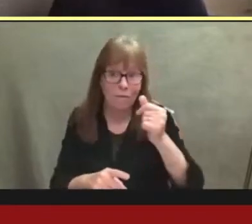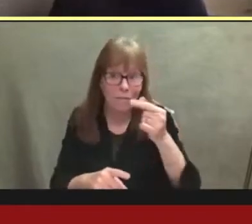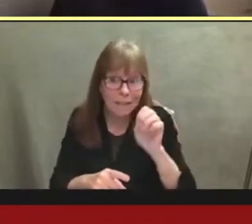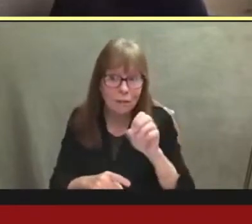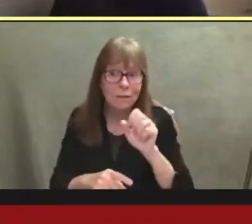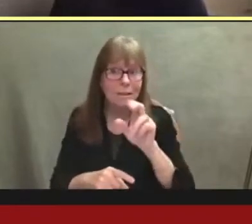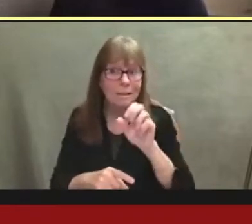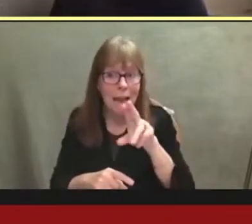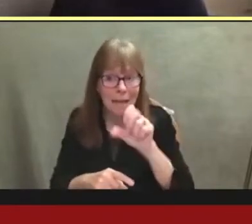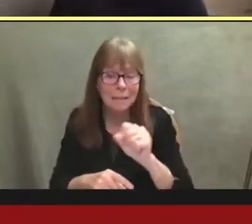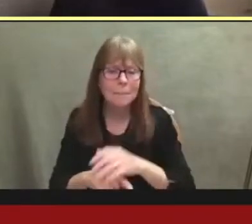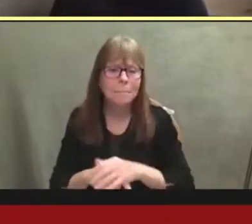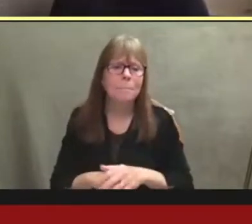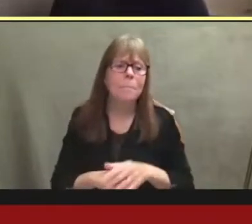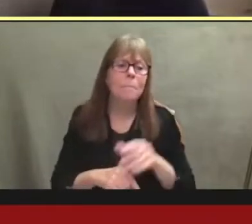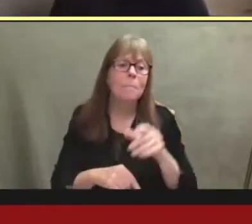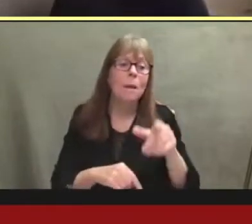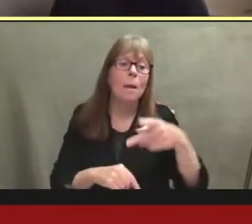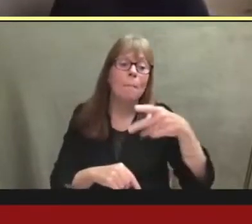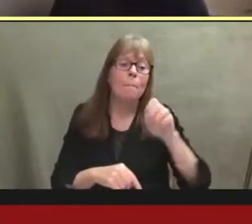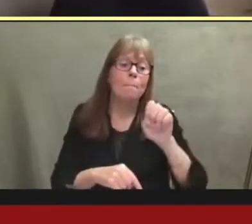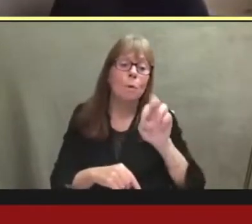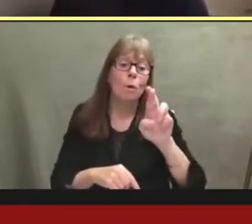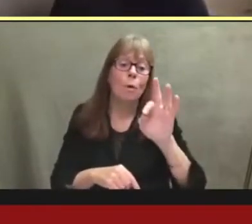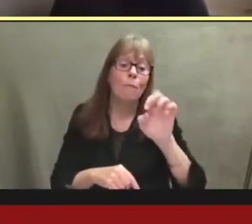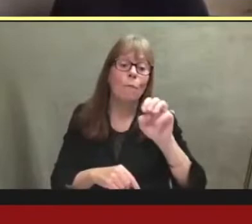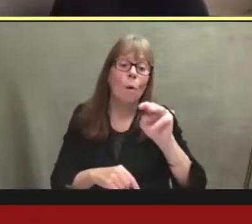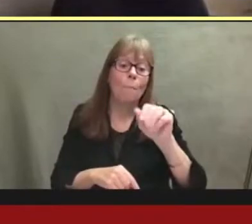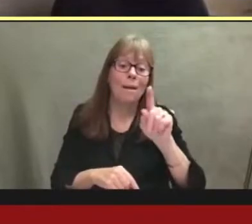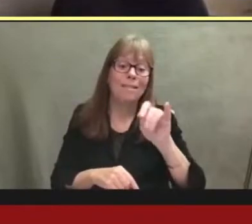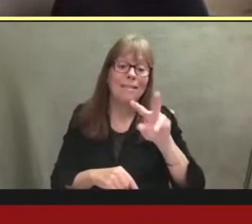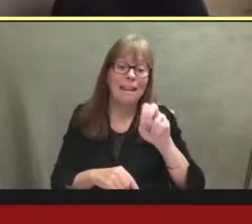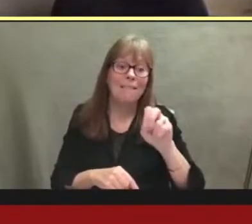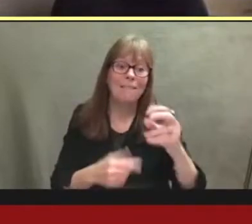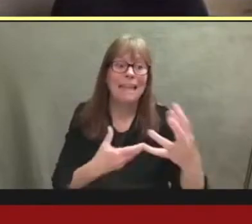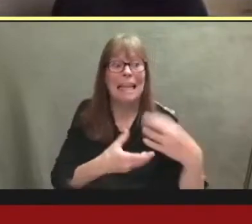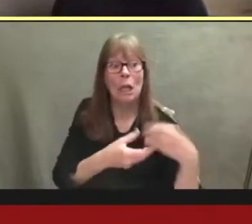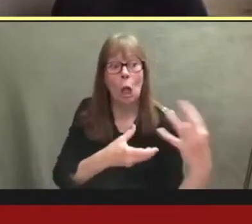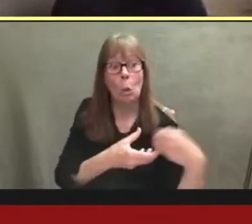Performative inclusivity that does not relinquish power is not enough.”